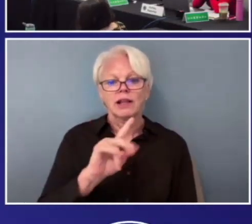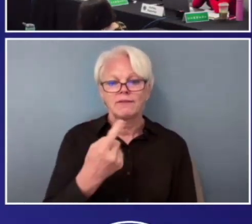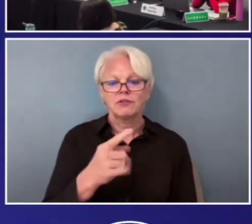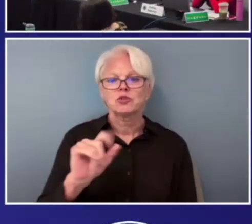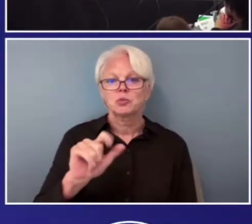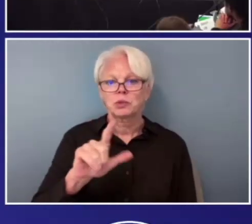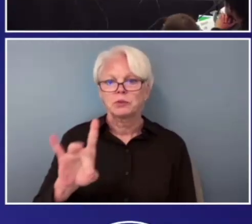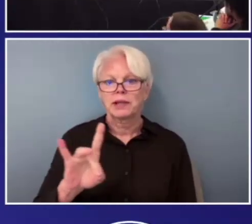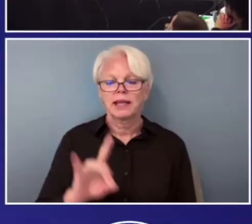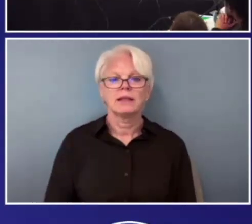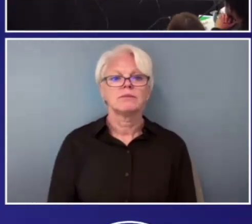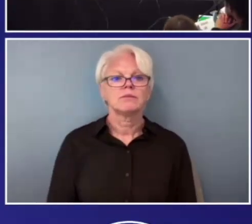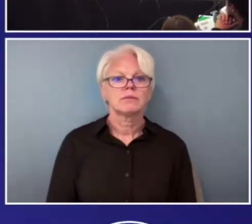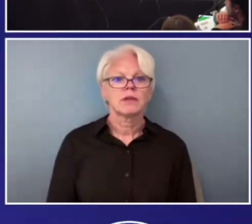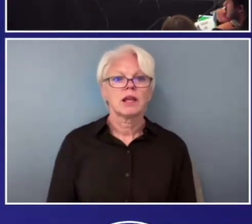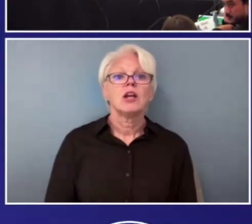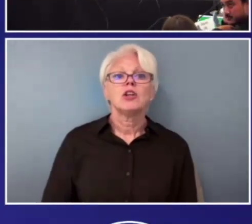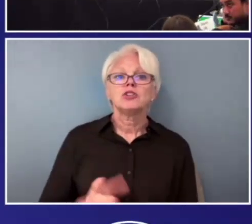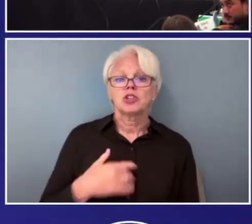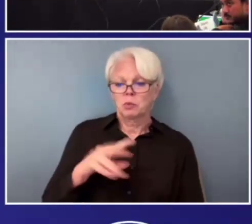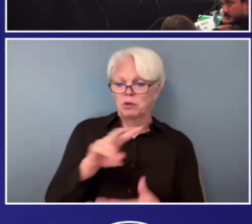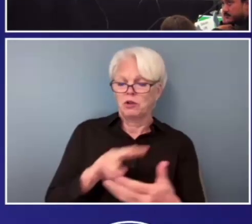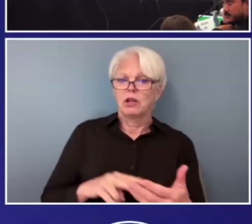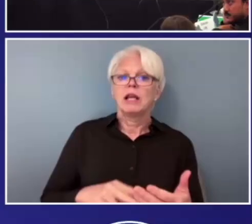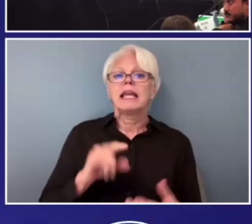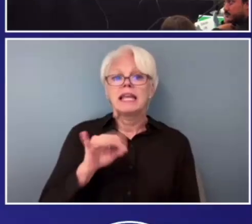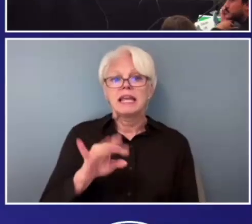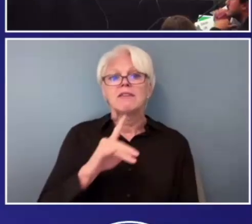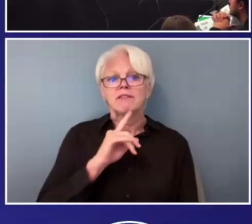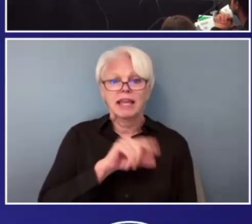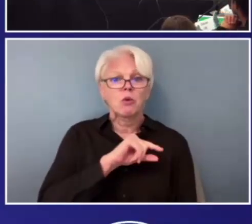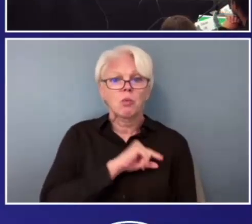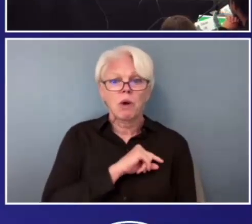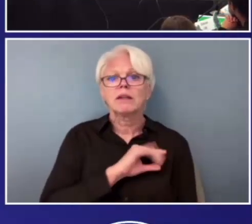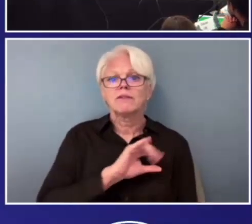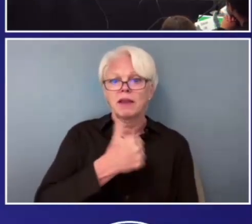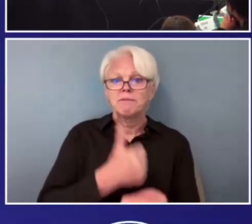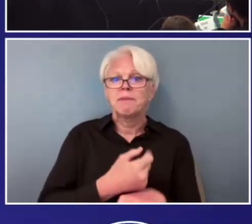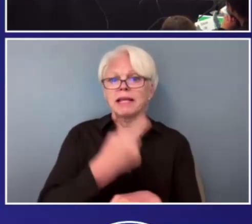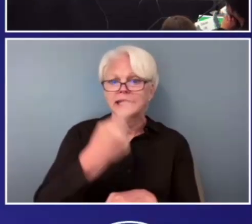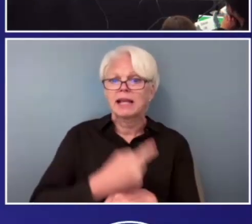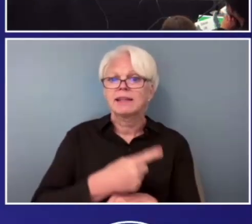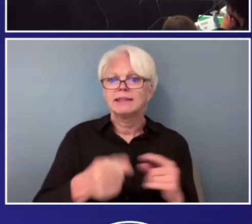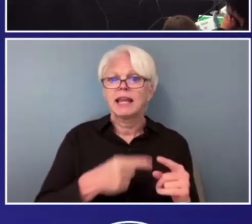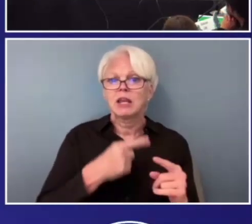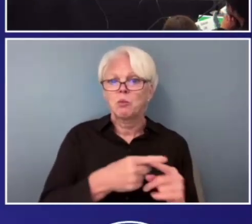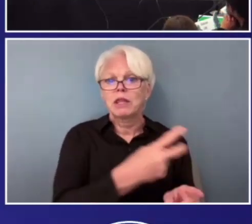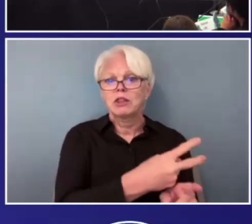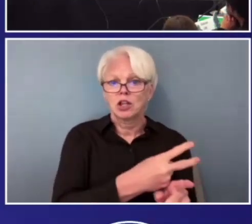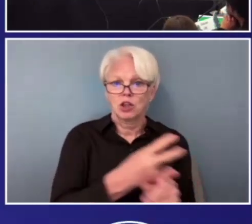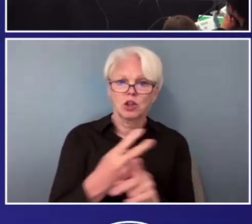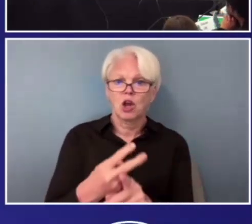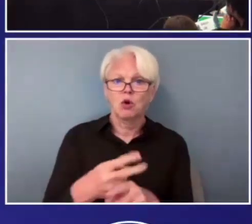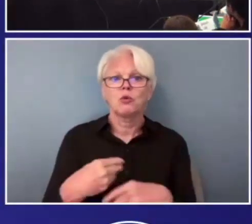Yeah. So our reading is as long as they are eligible, based on the date that their loan was made, they should be able to switch back and forth without issue.